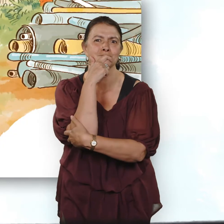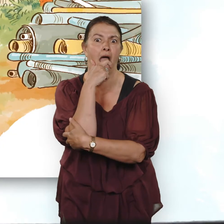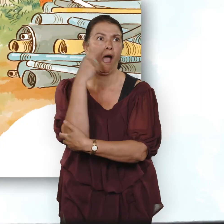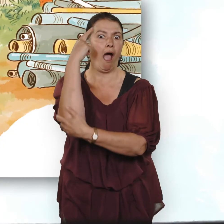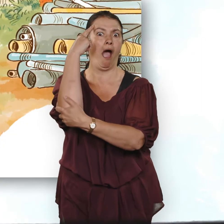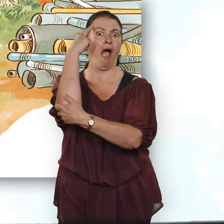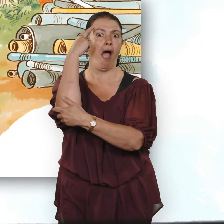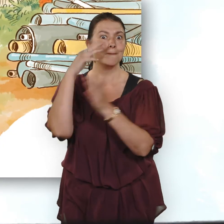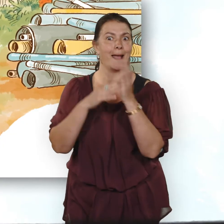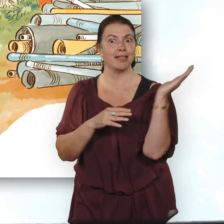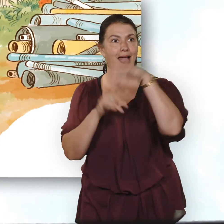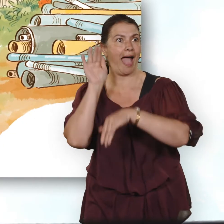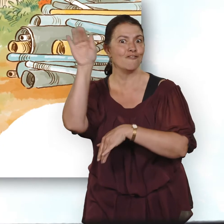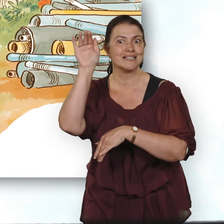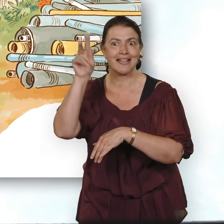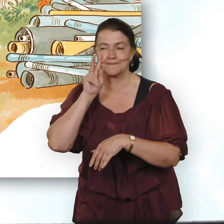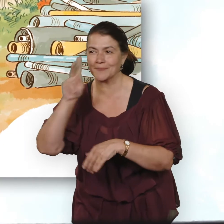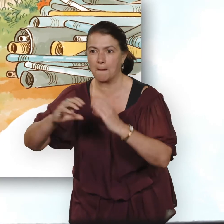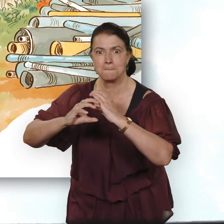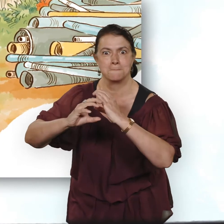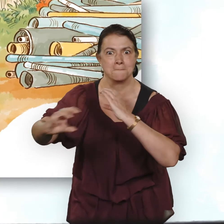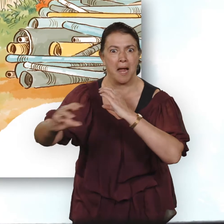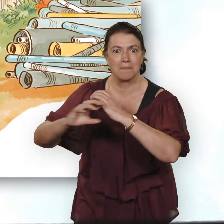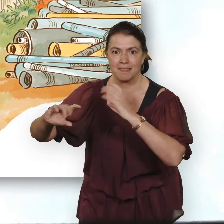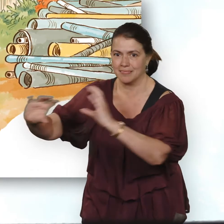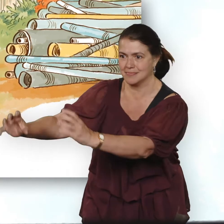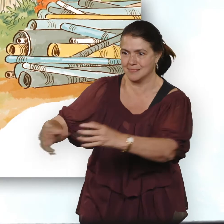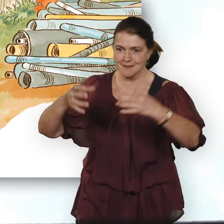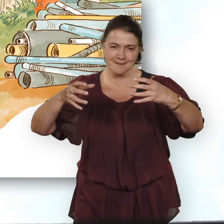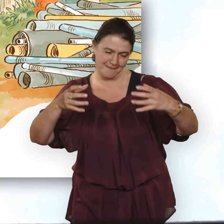Millie pointed to a pile of pipes. “Let’s make them out of metal,” she